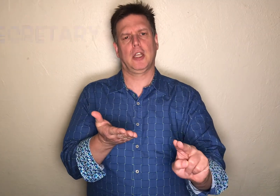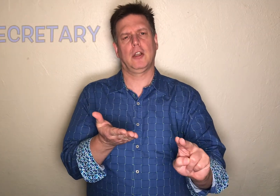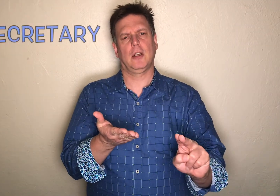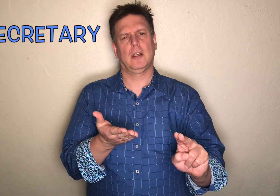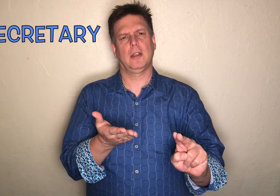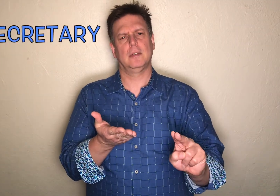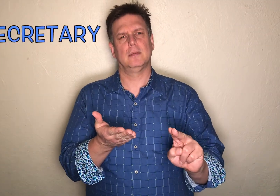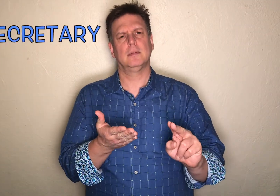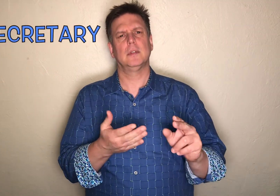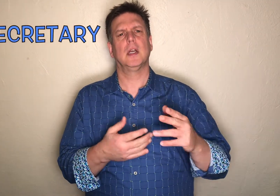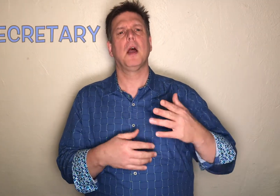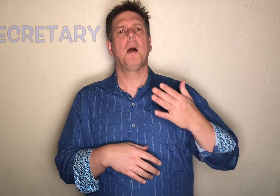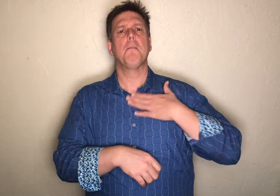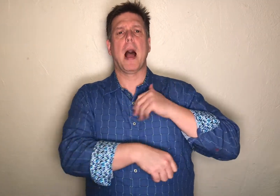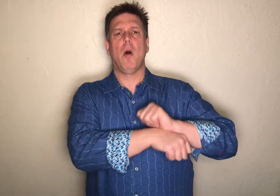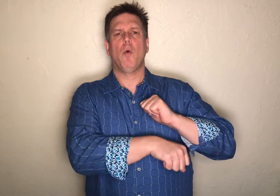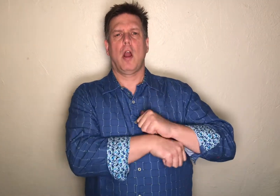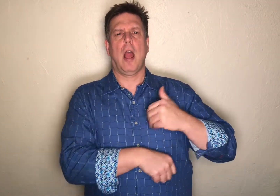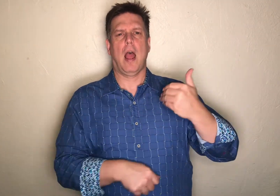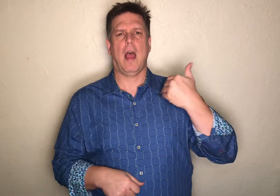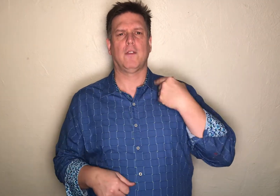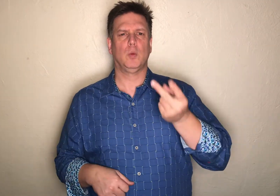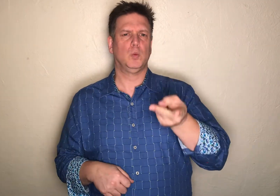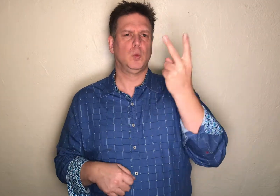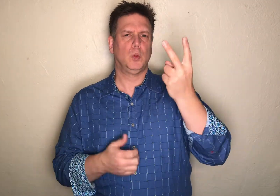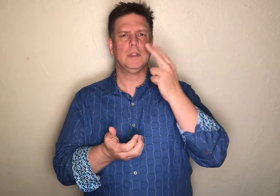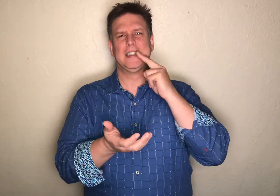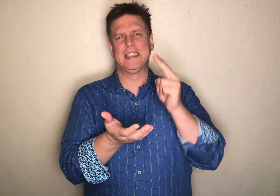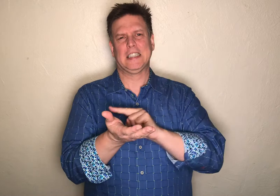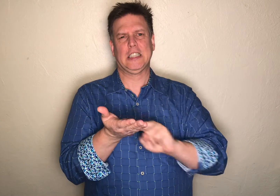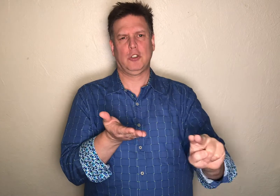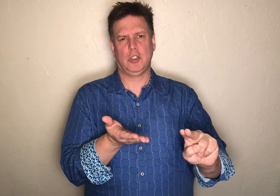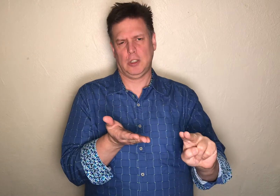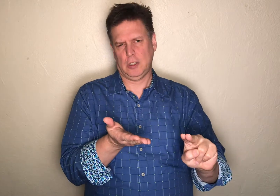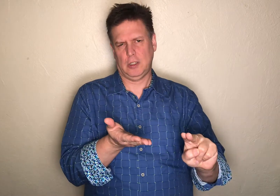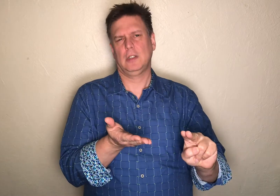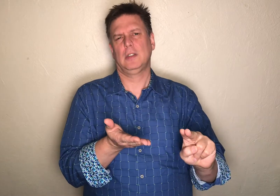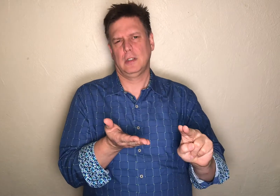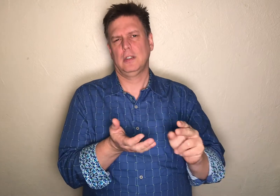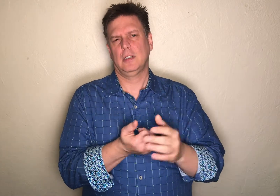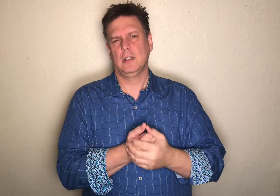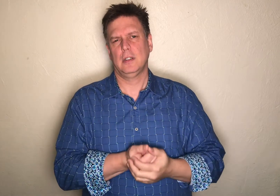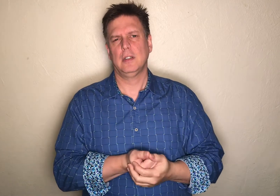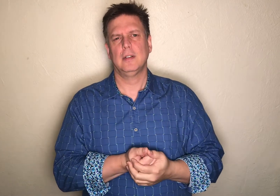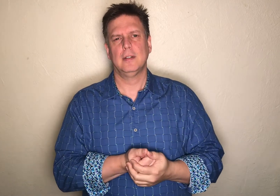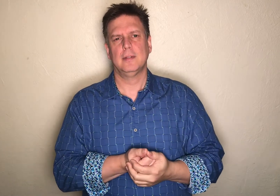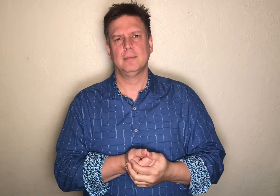Secretary, at my work we have two secretaries.